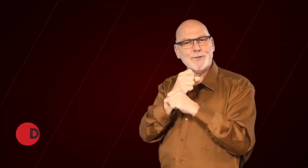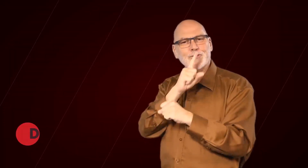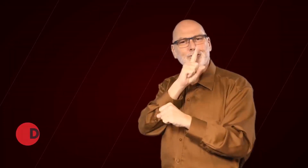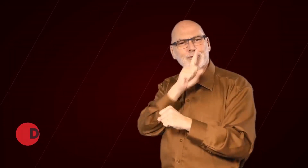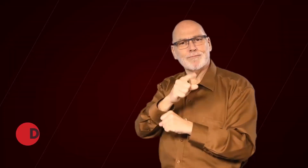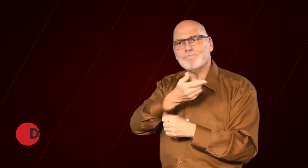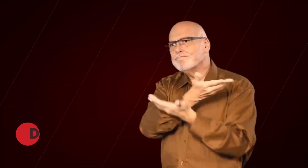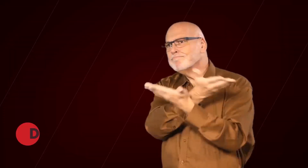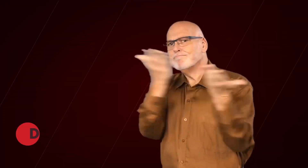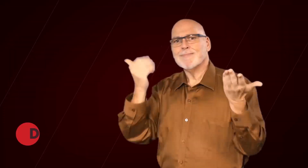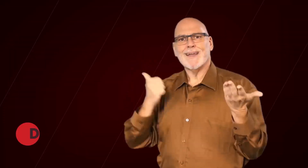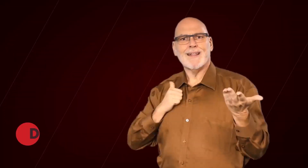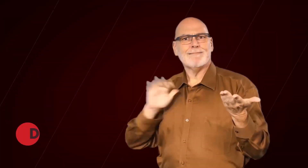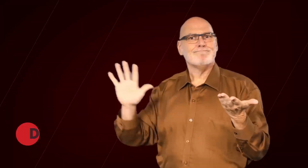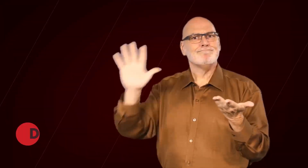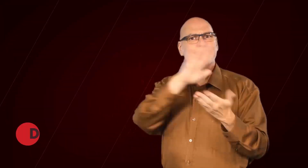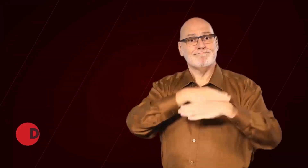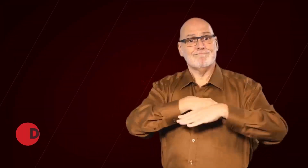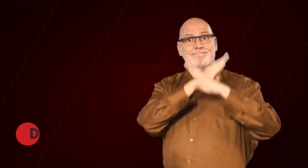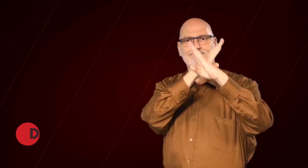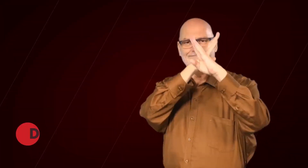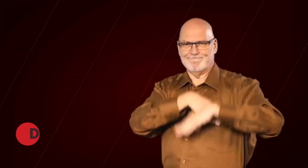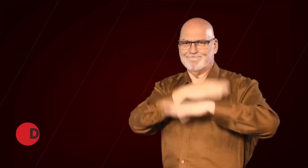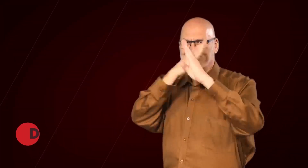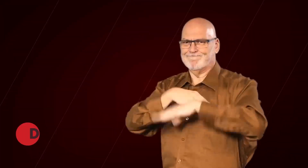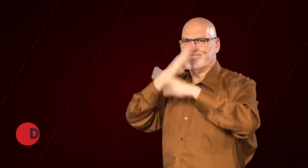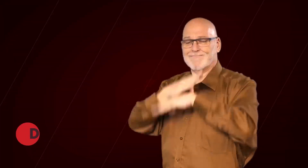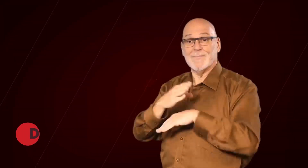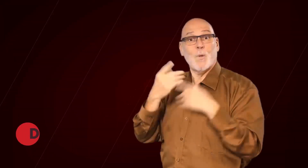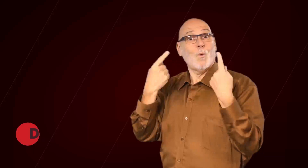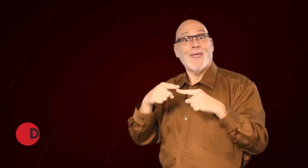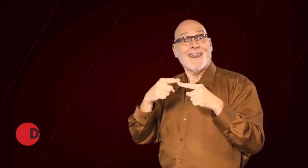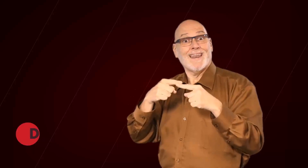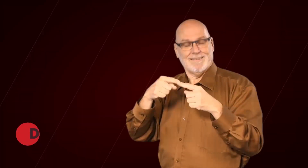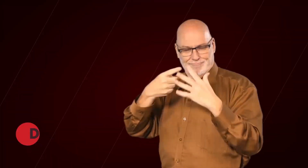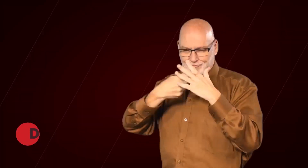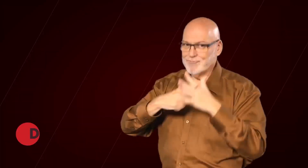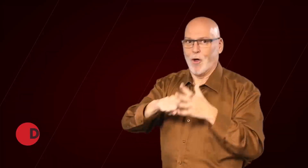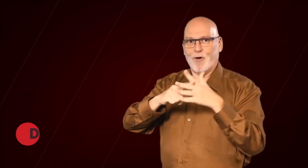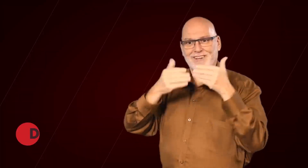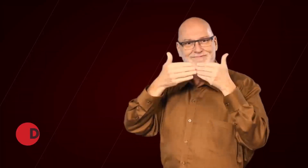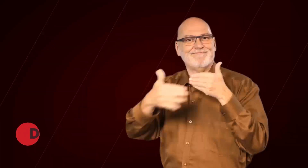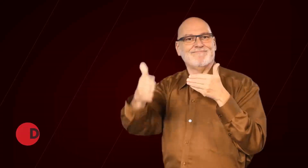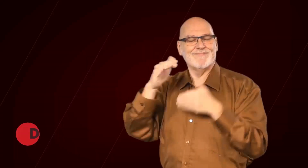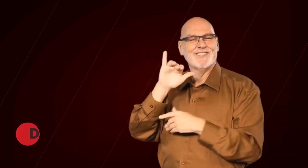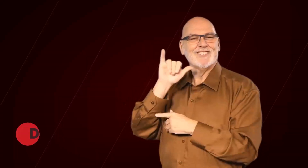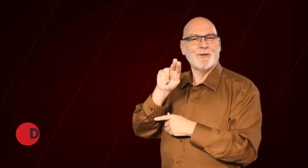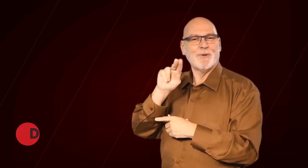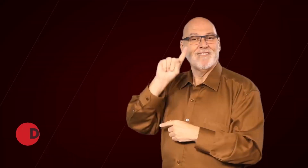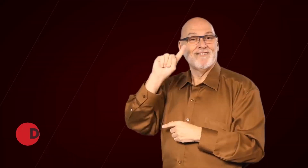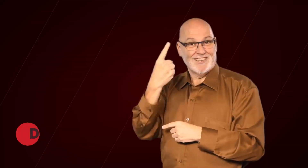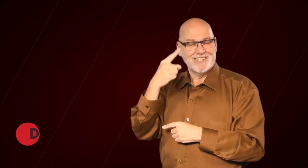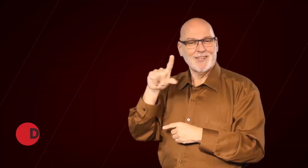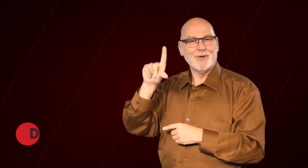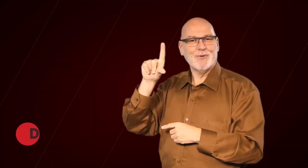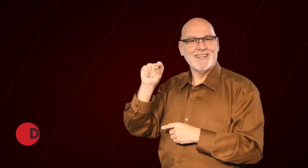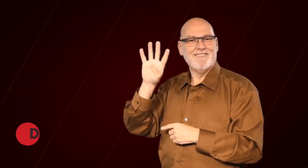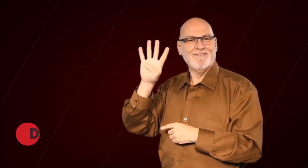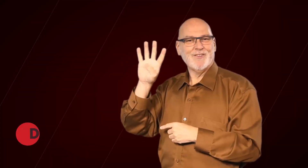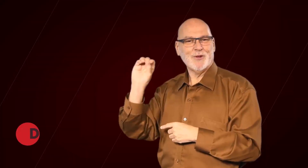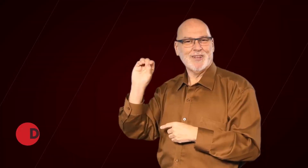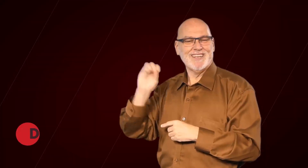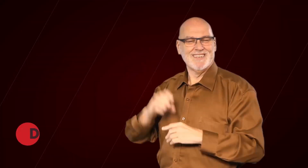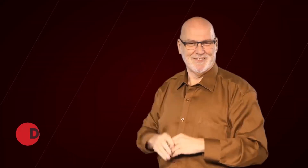make Canada barrier-free by January 1, 2040.